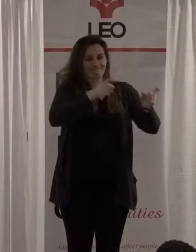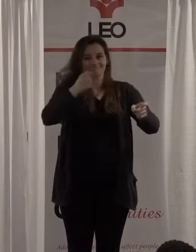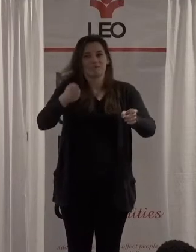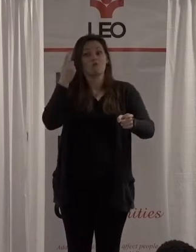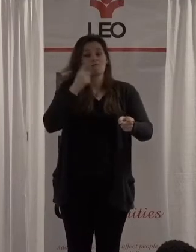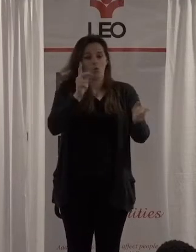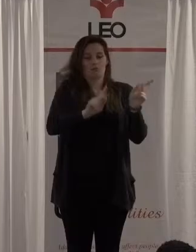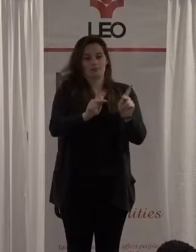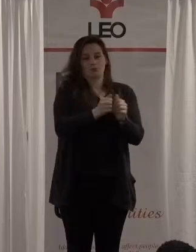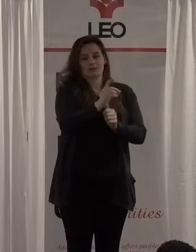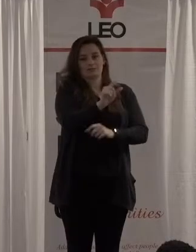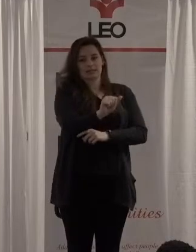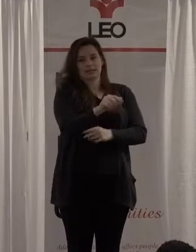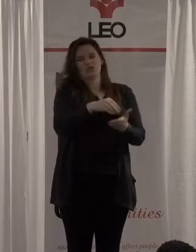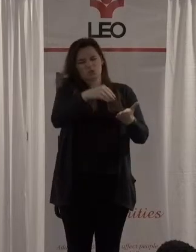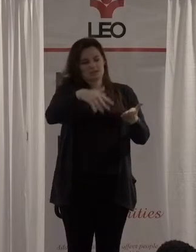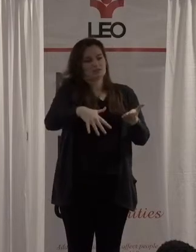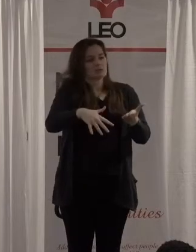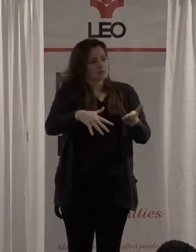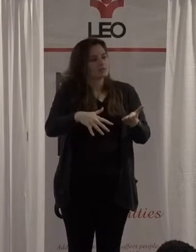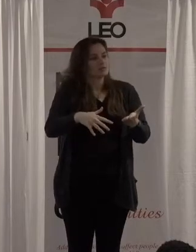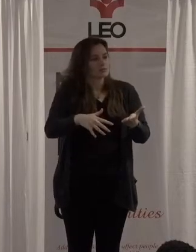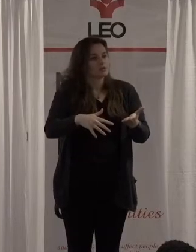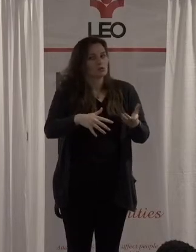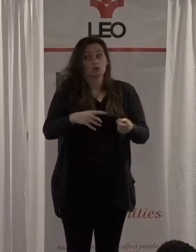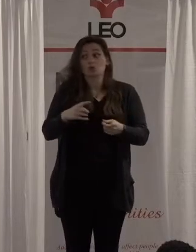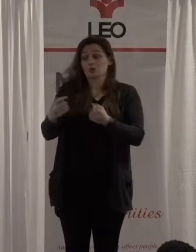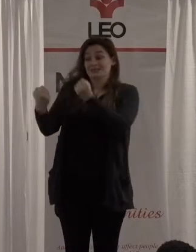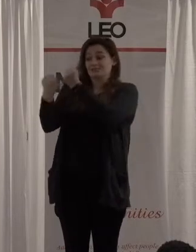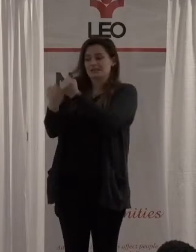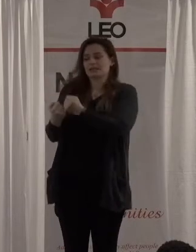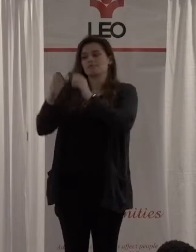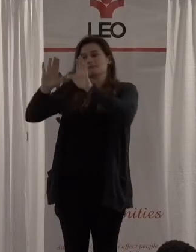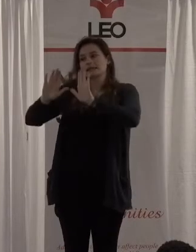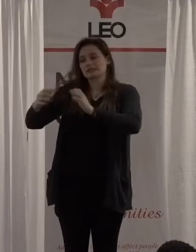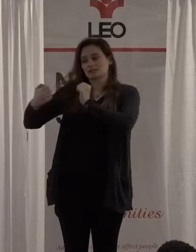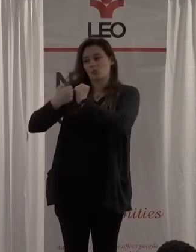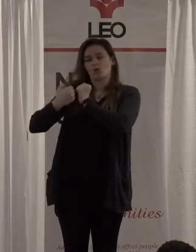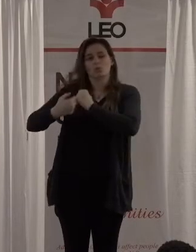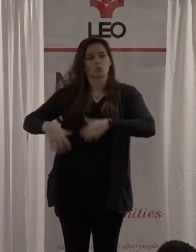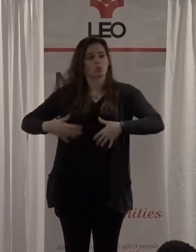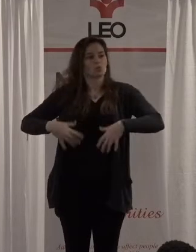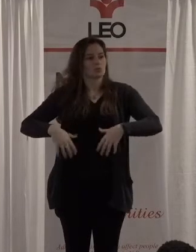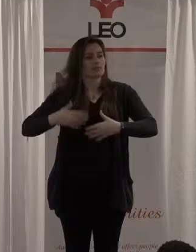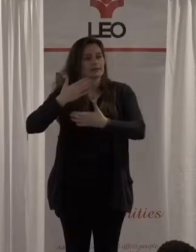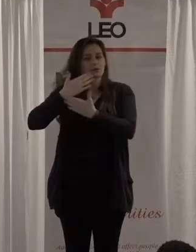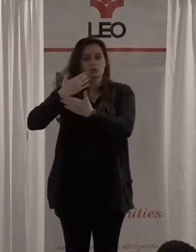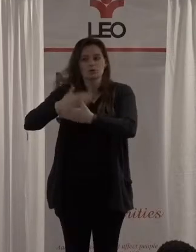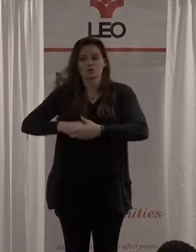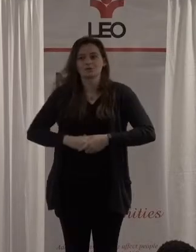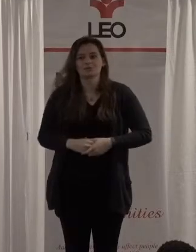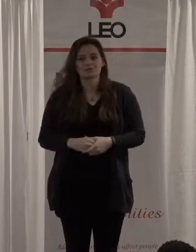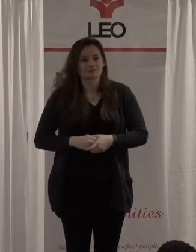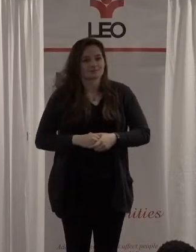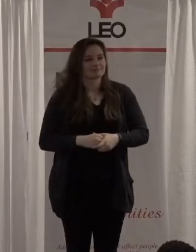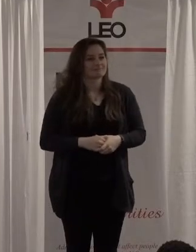THROUGH THE INCREDIBLE SUPPORT OF OUR AMAZING SPONSORS. YOU ARE HIDING, BRUCE.